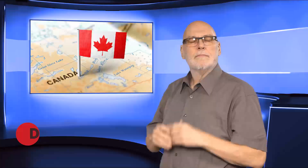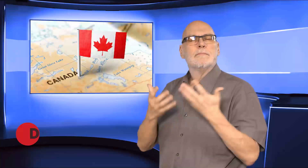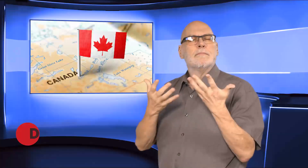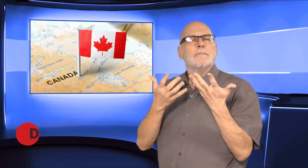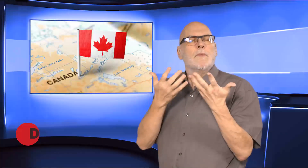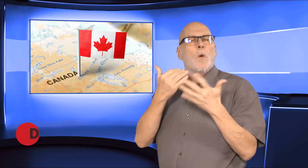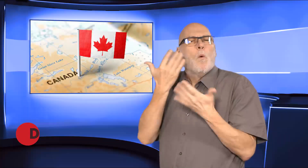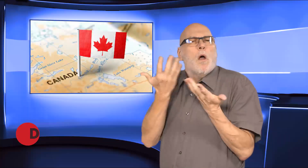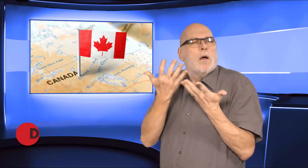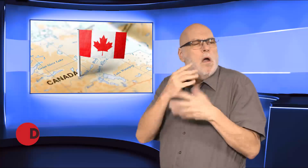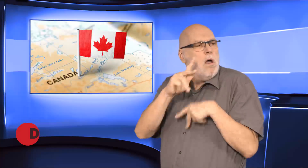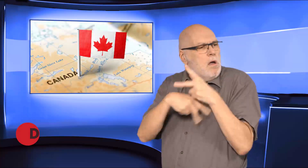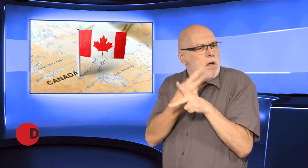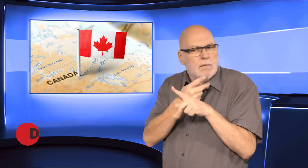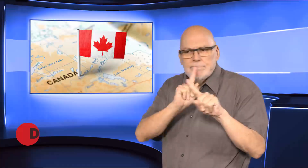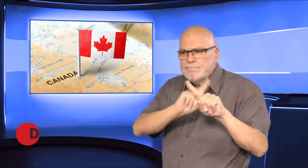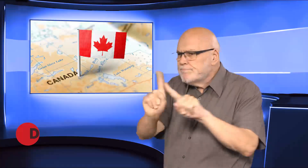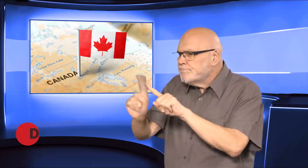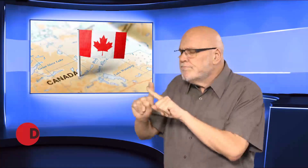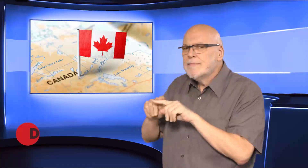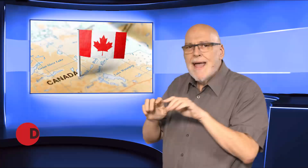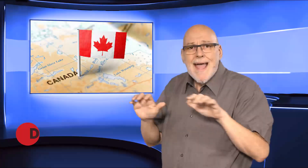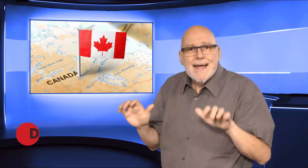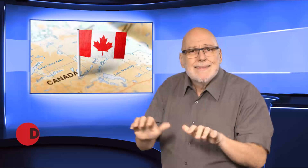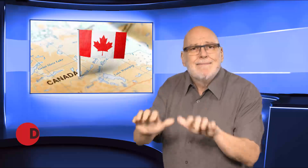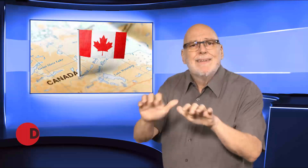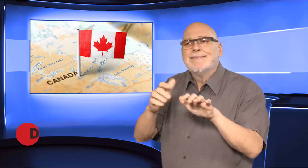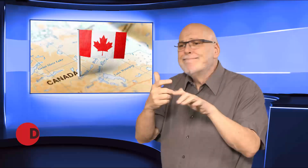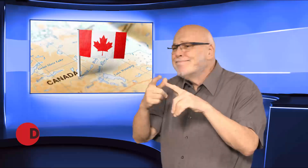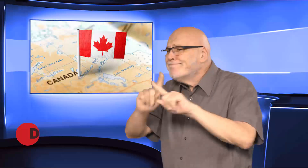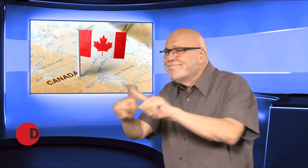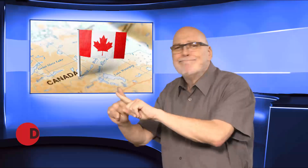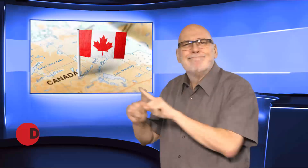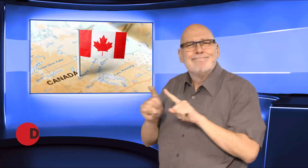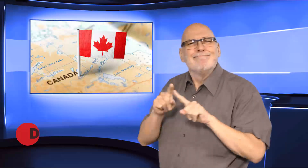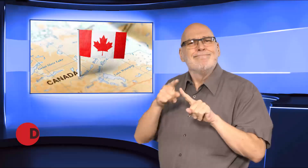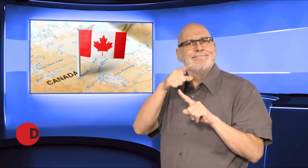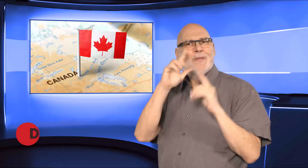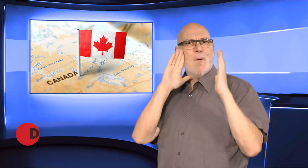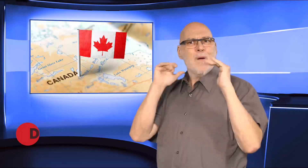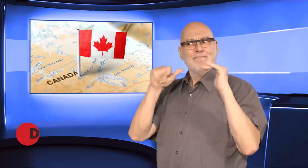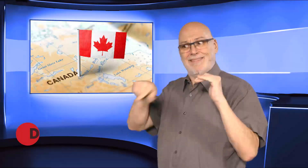[ANSELMO]: What kind of activities are you hoping to